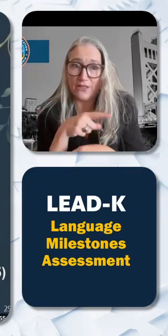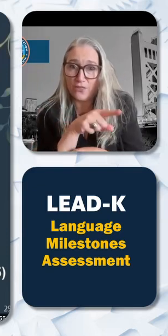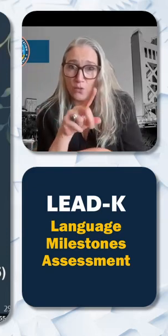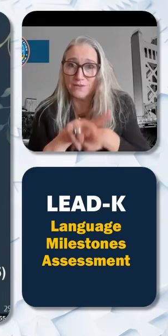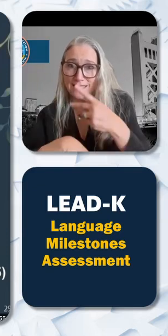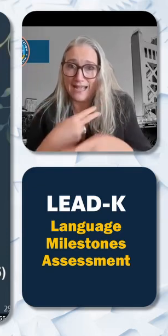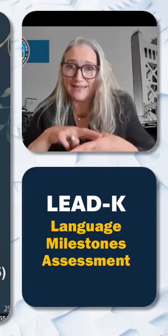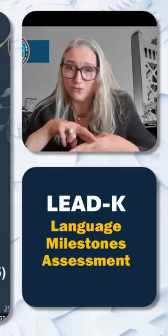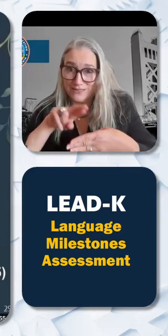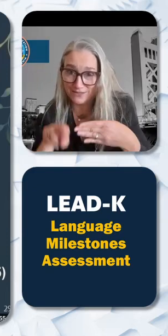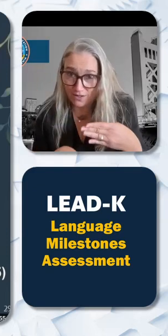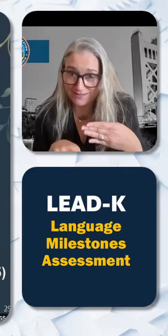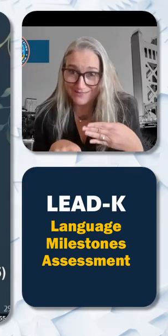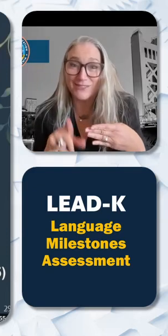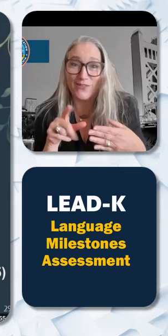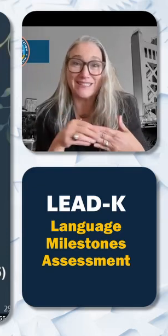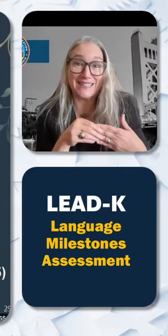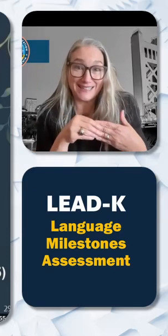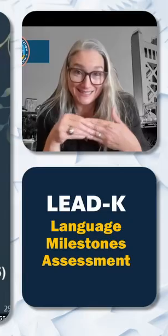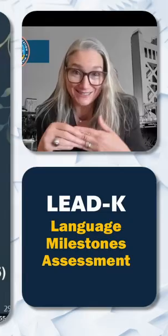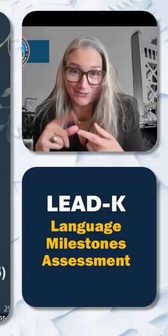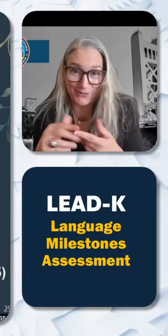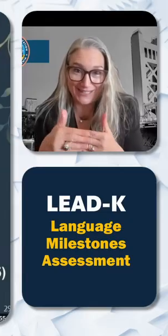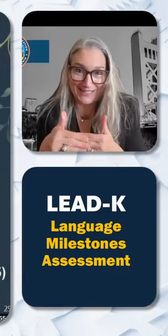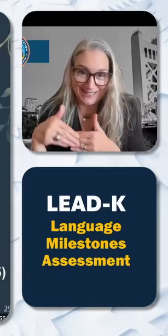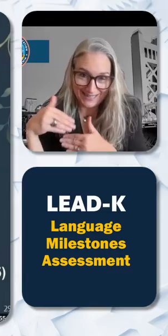so that we can understand why we're getting this type of result.